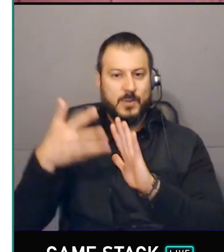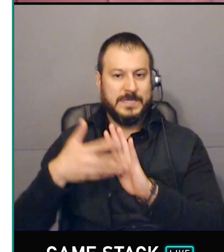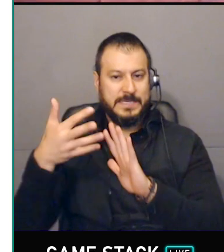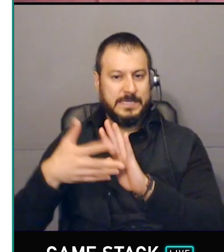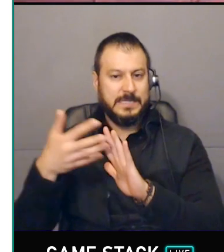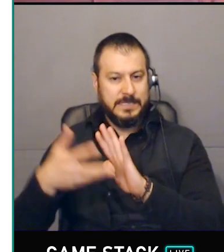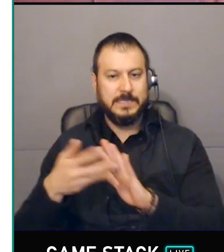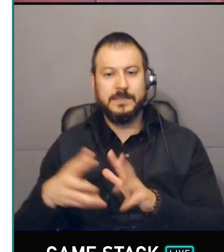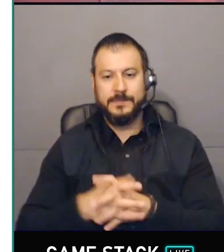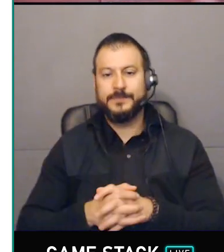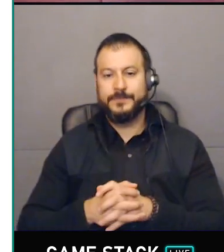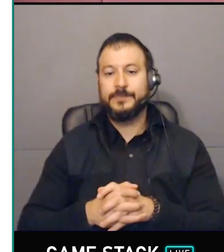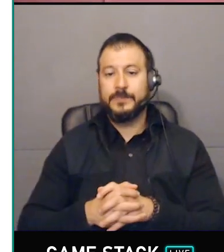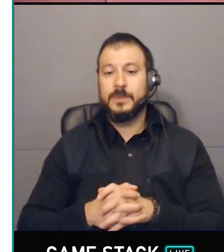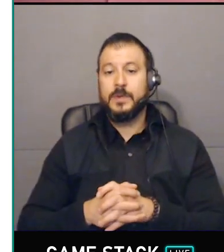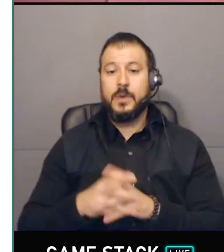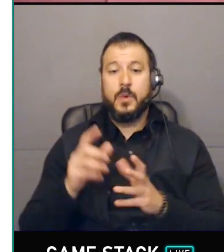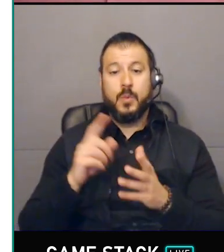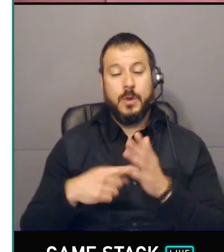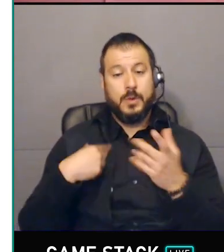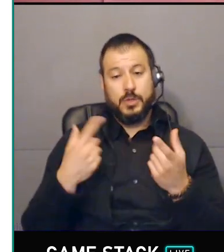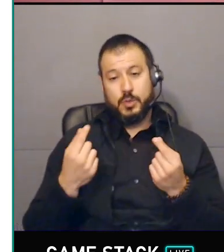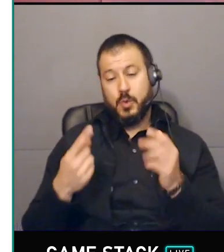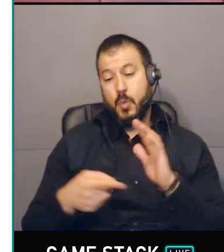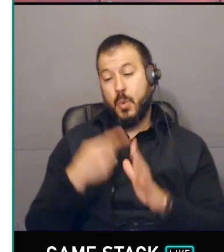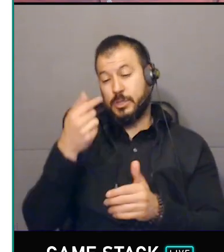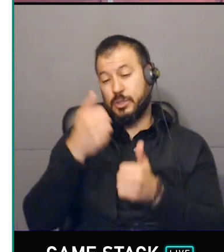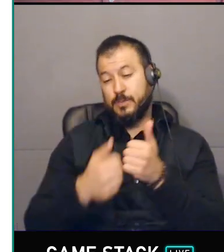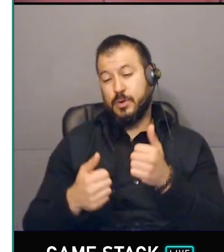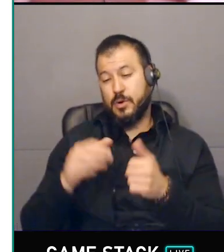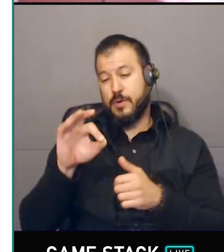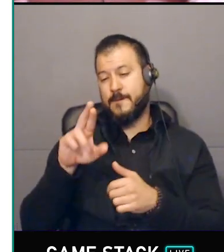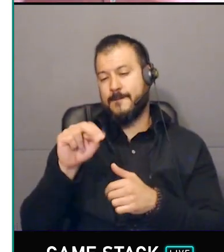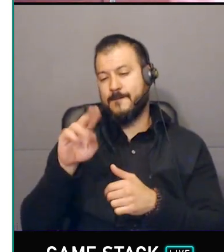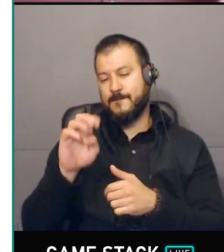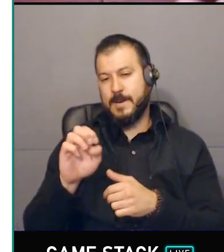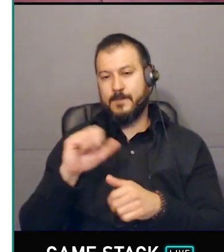So what we actually do is, once per frame we create a set of lights and